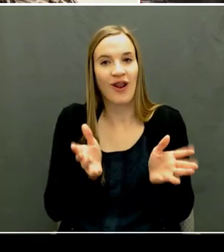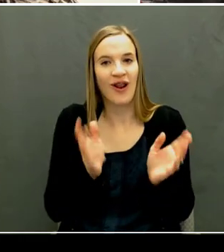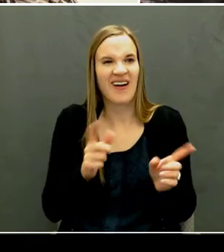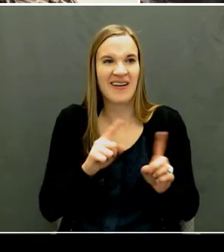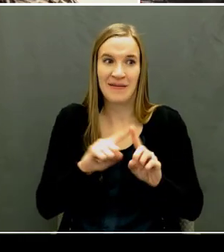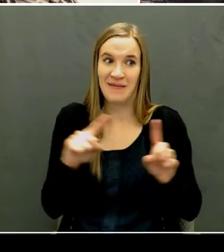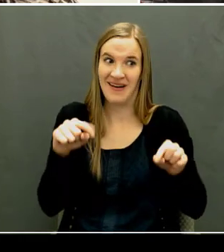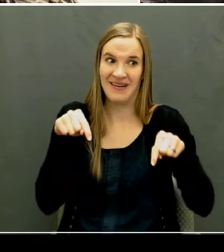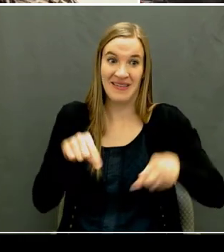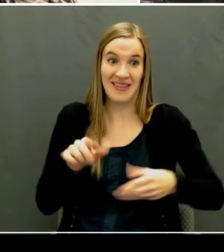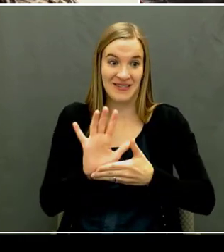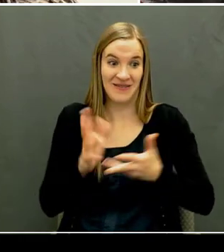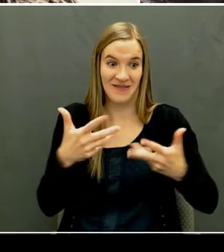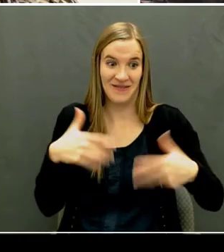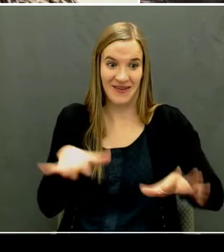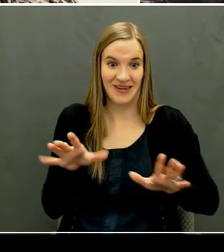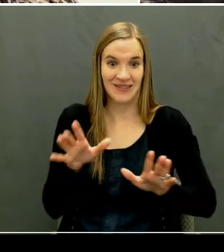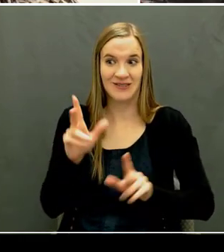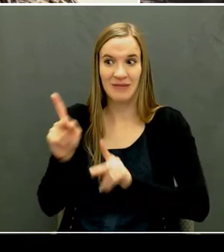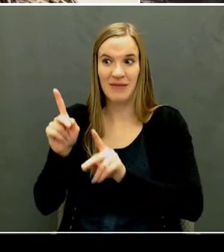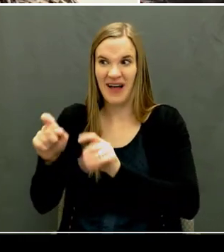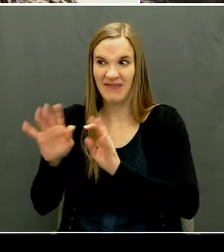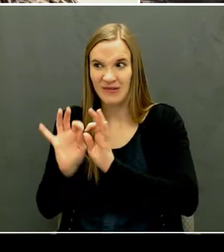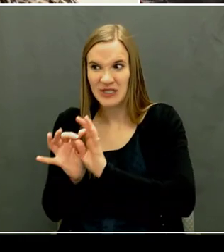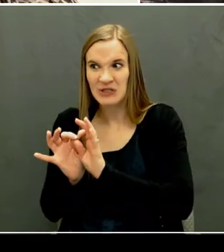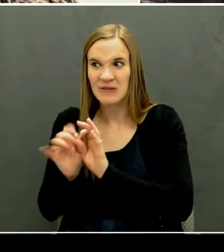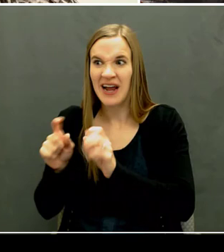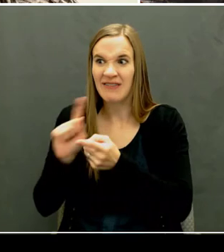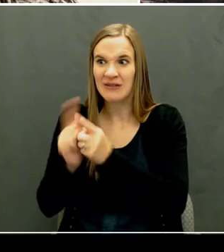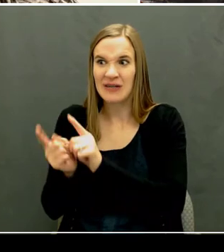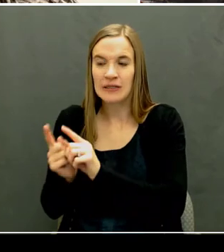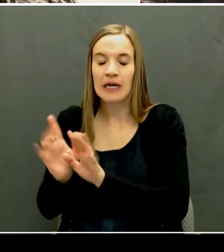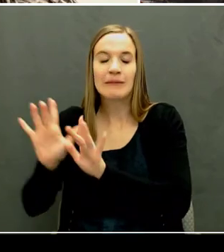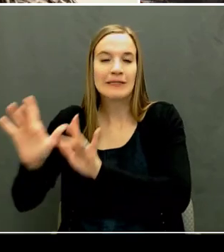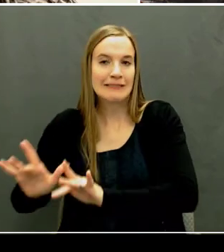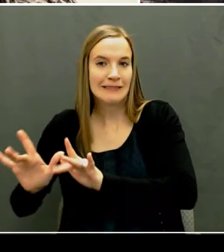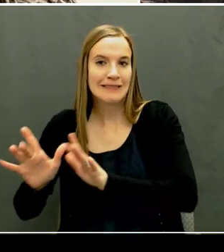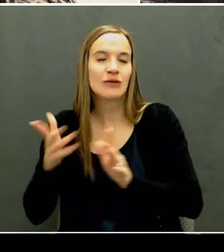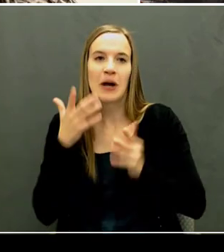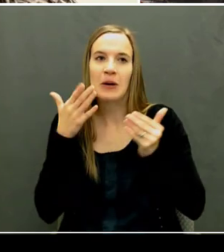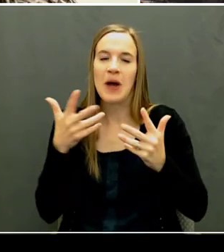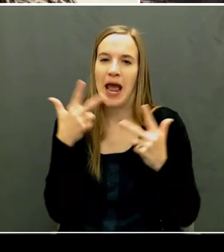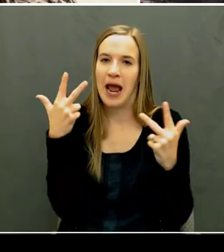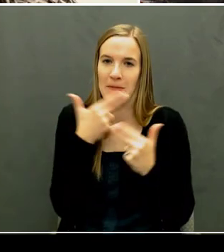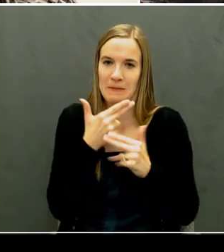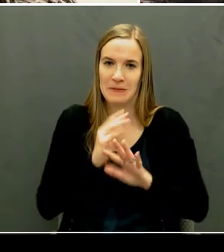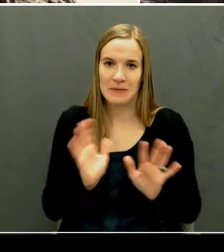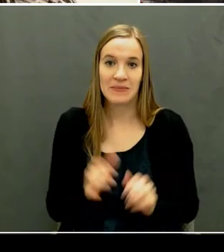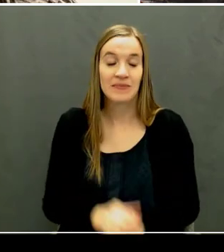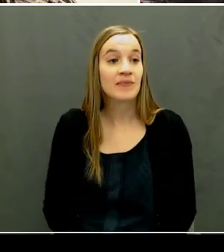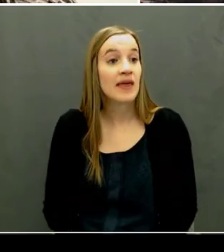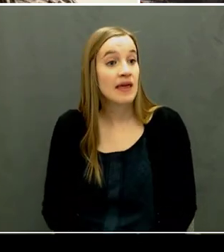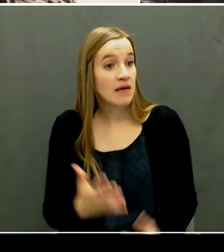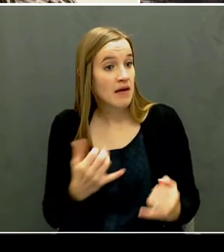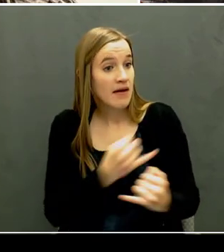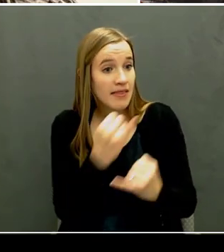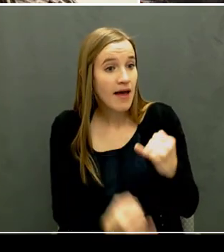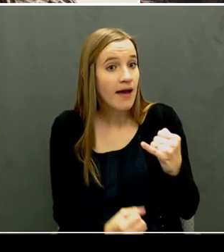would like me to. So any other comments you'd like to close with and then I would just say thank you